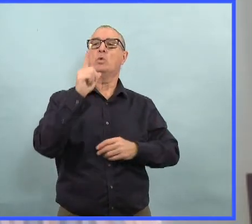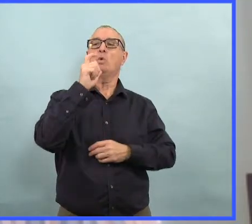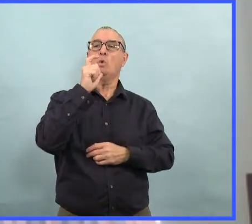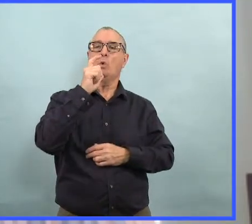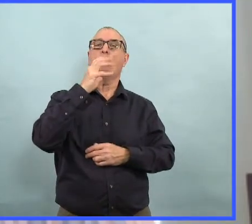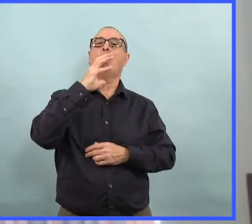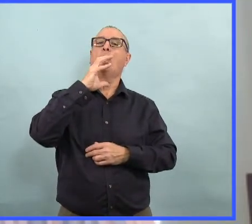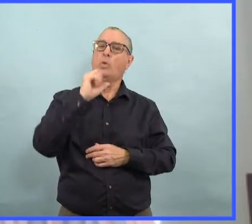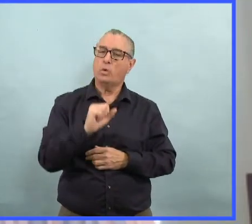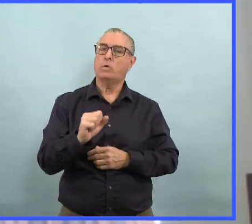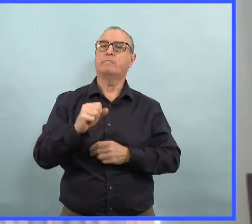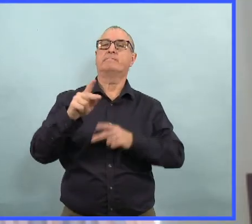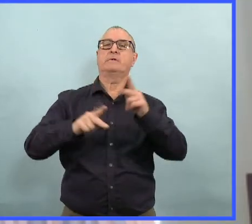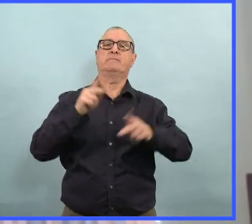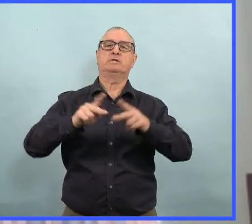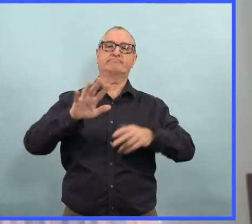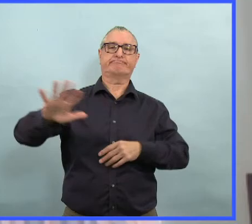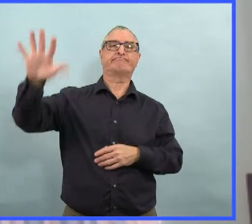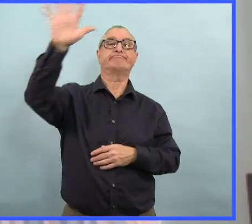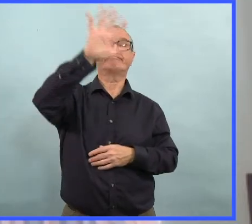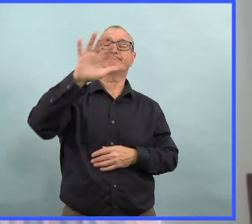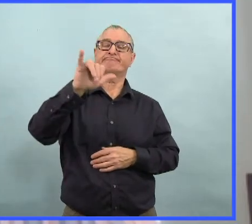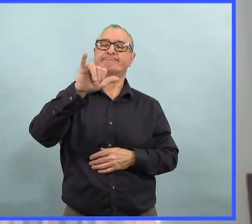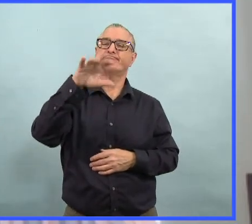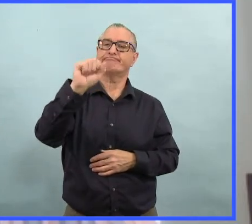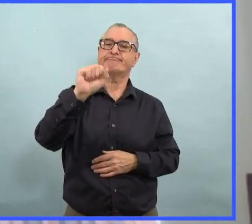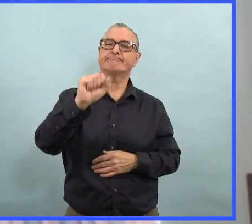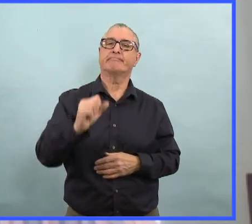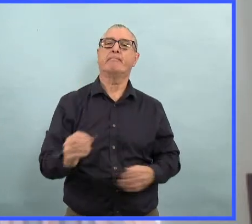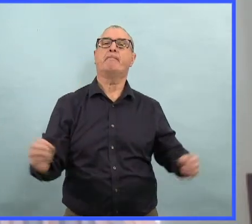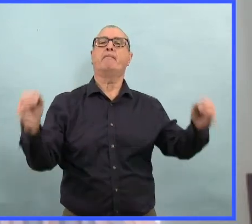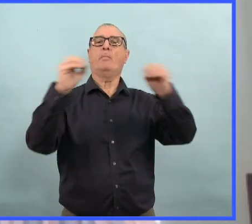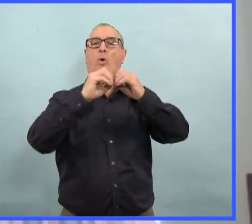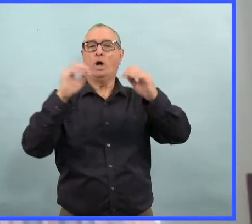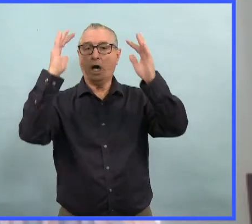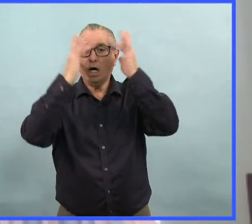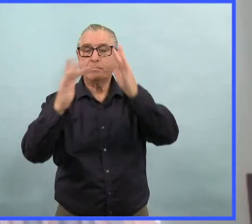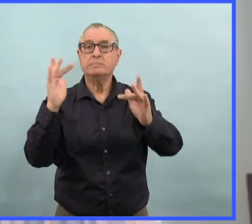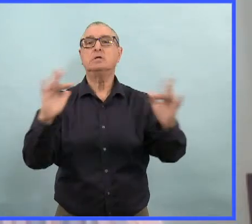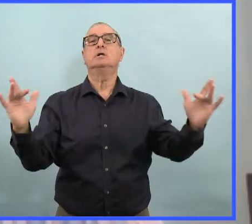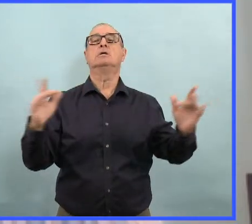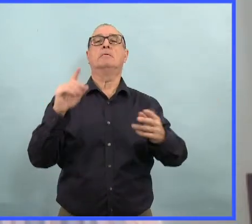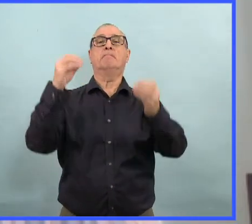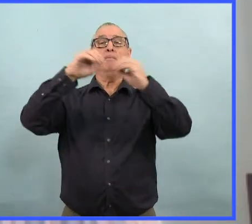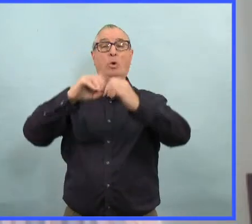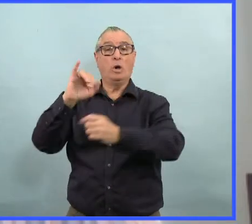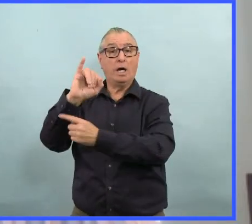like hospitalization and icu admission so we know that risk is is is much lower we know that